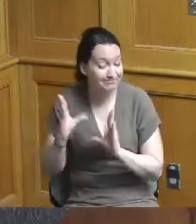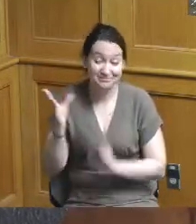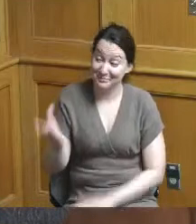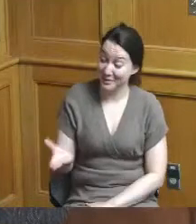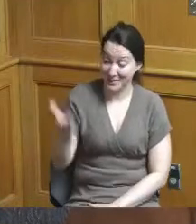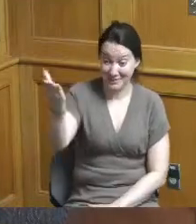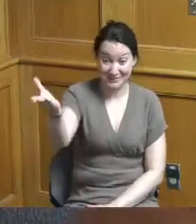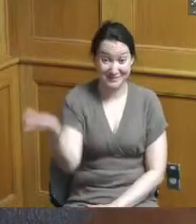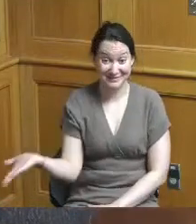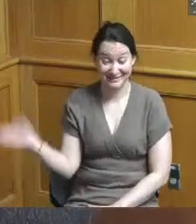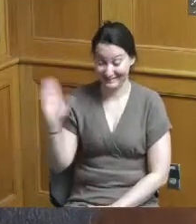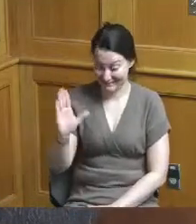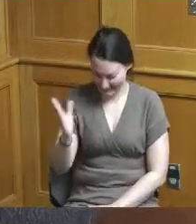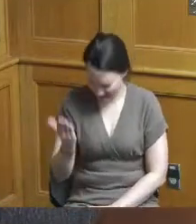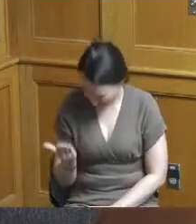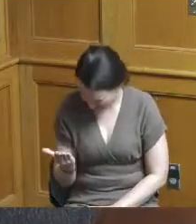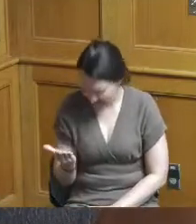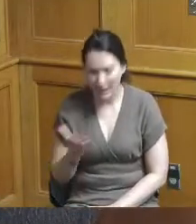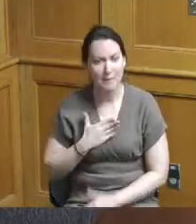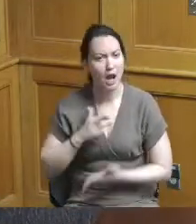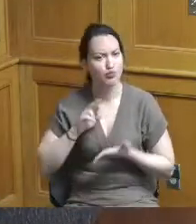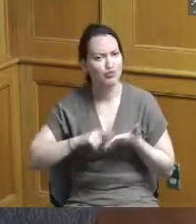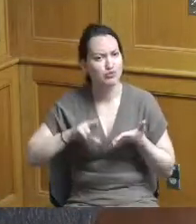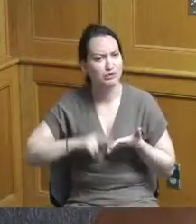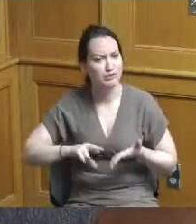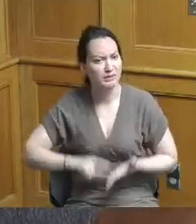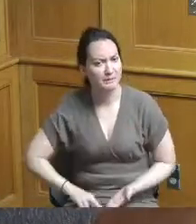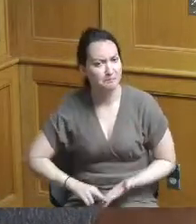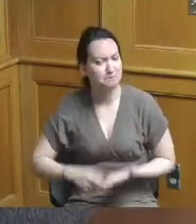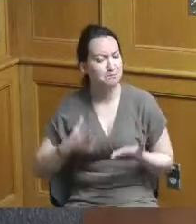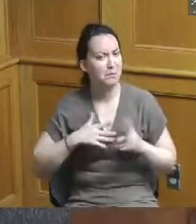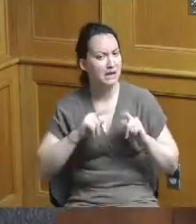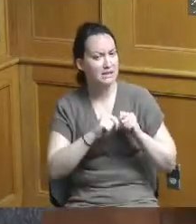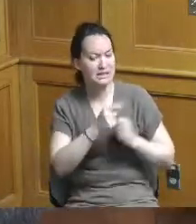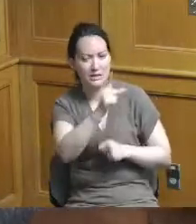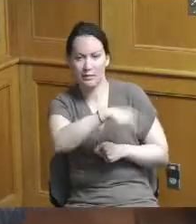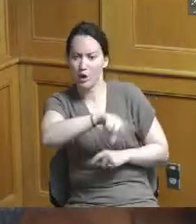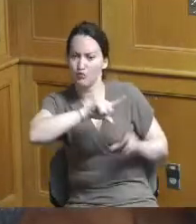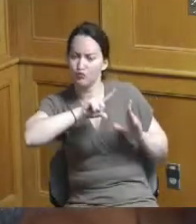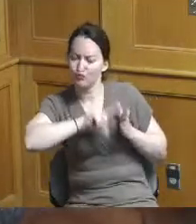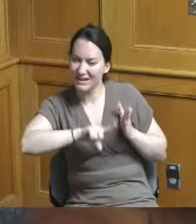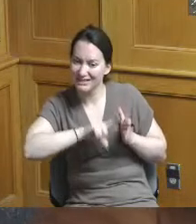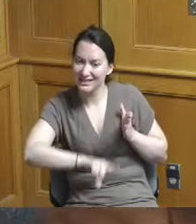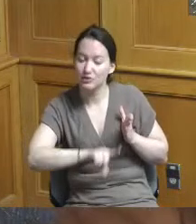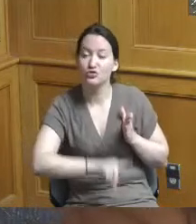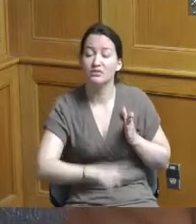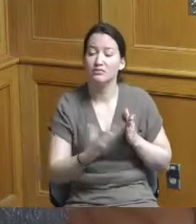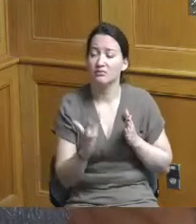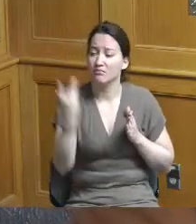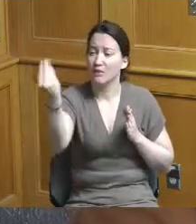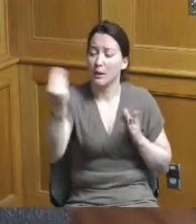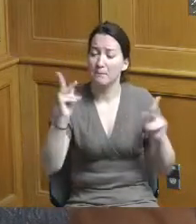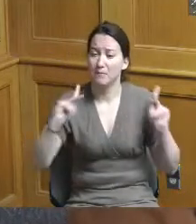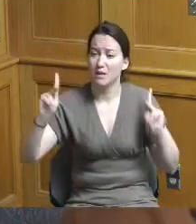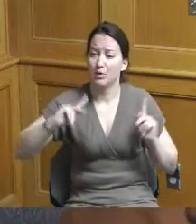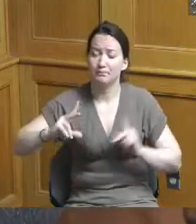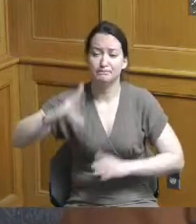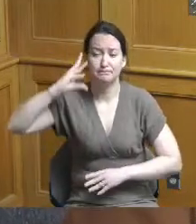to US based on my research my team's research and outside folks that's been in the tourism industry